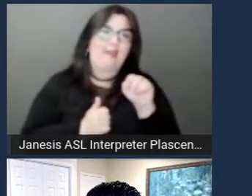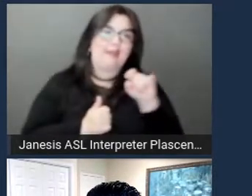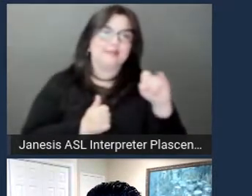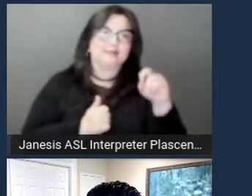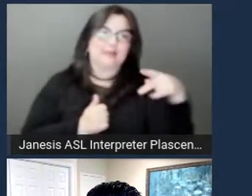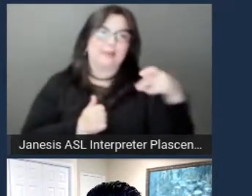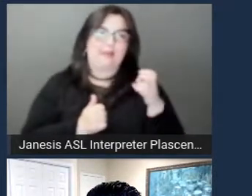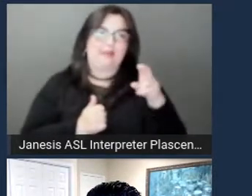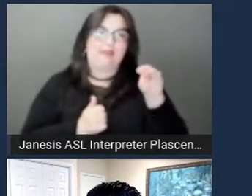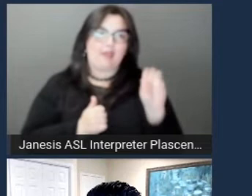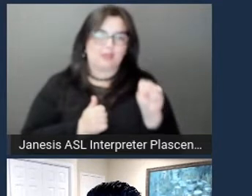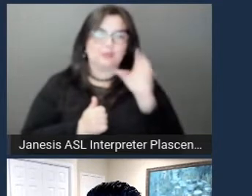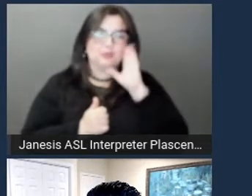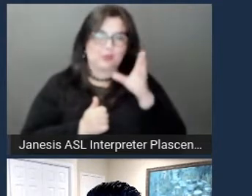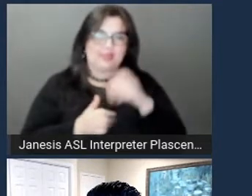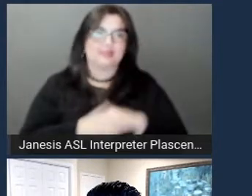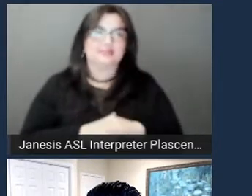Let's go through application components.